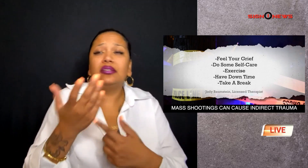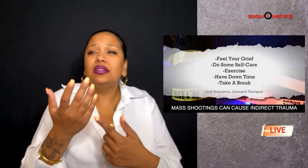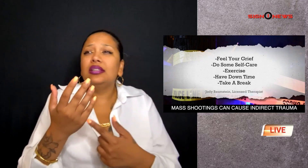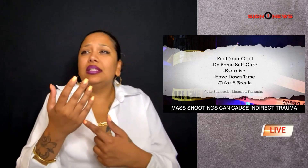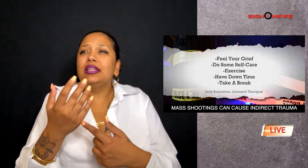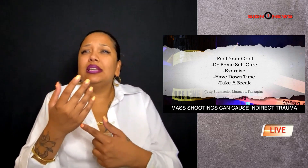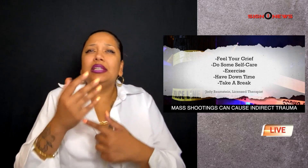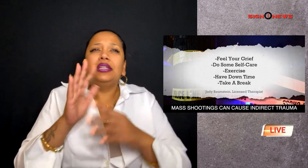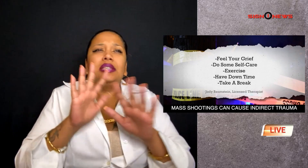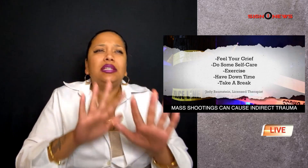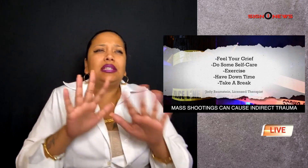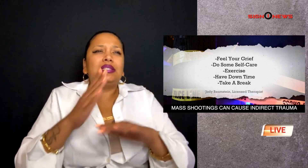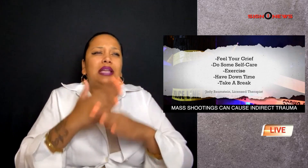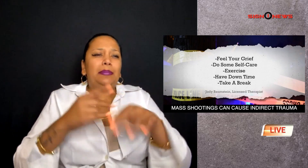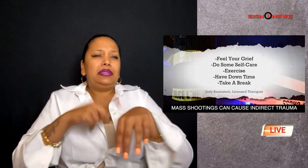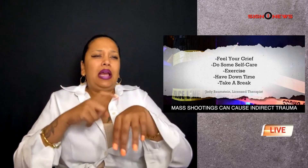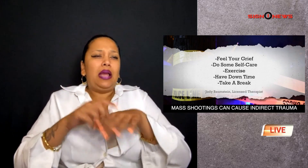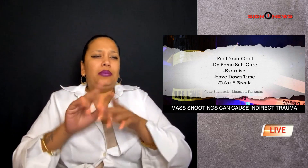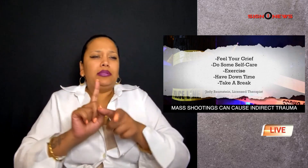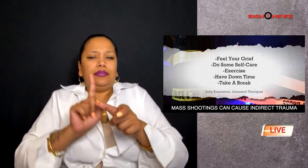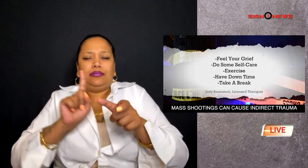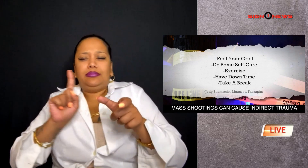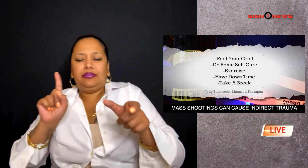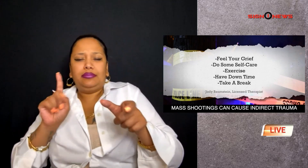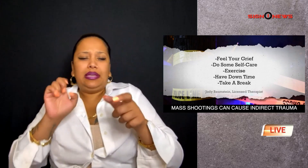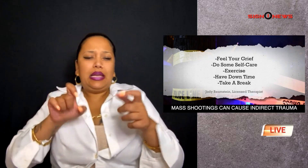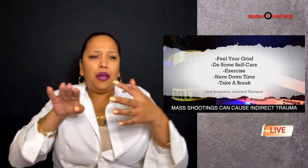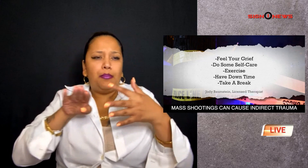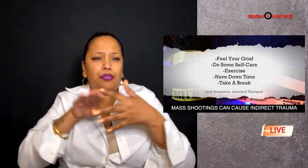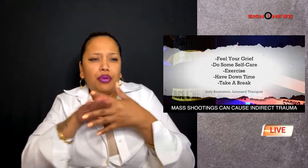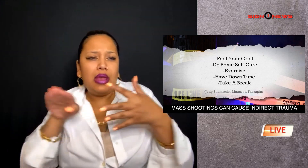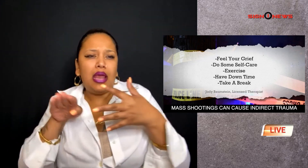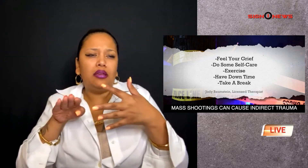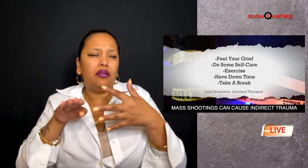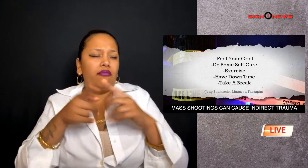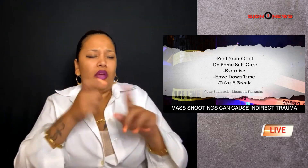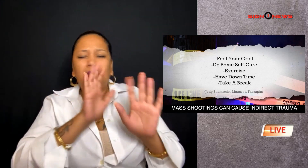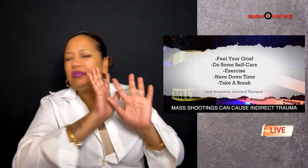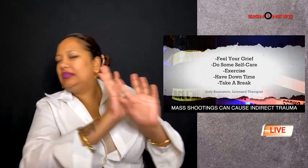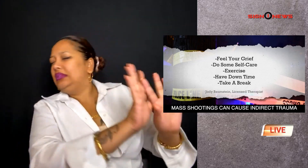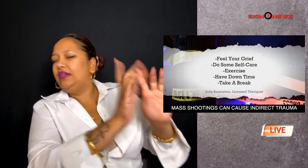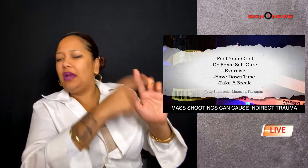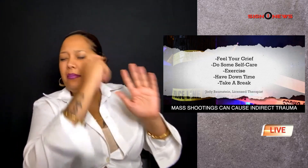for some that may be exercise while others may need down time and if you